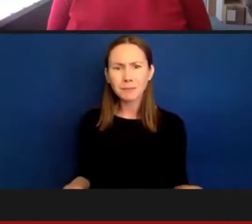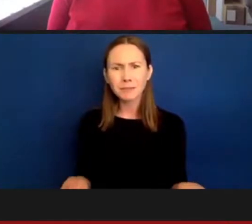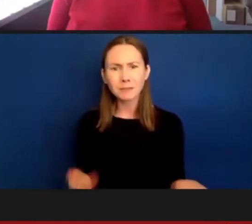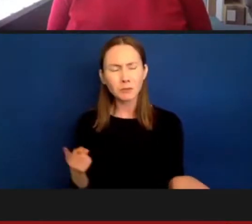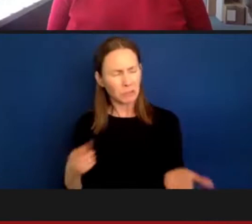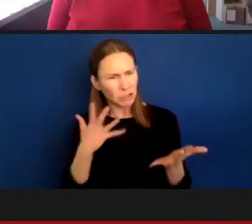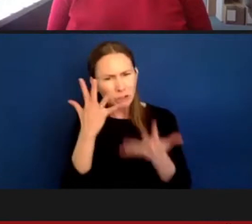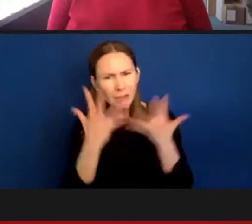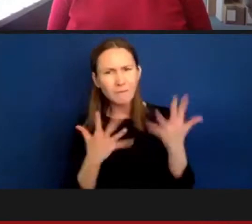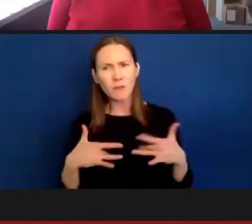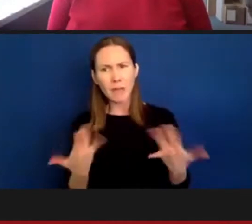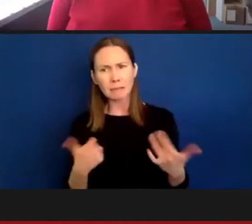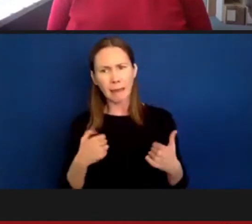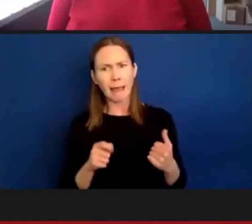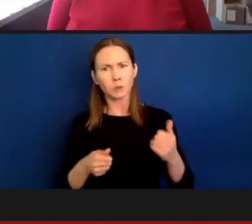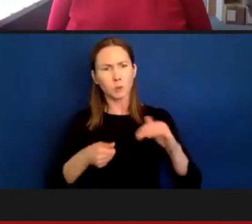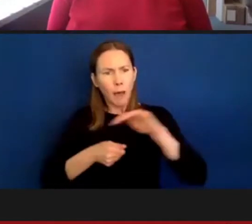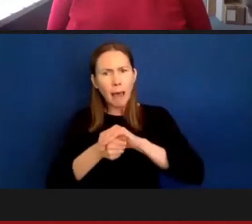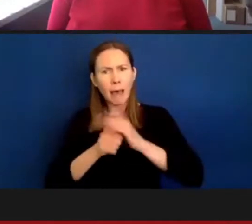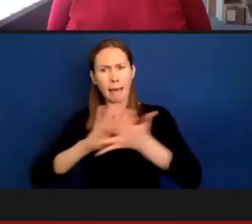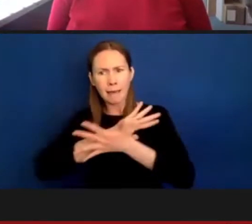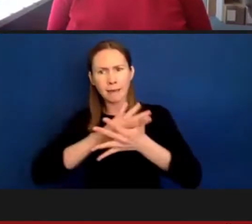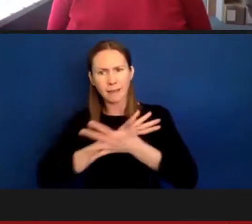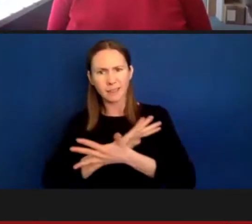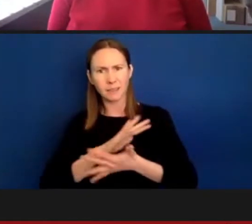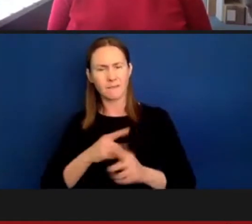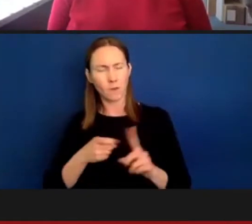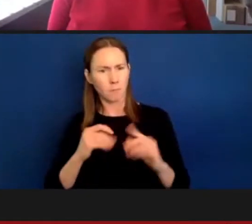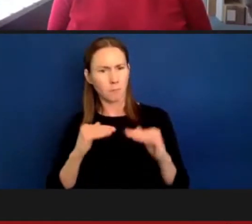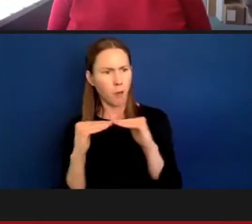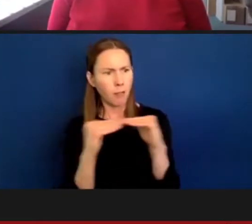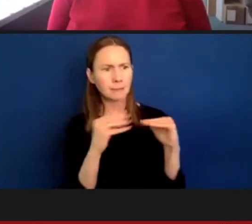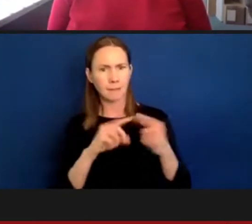I had to really hide them from colleagues and friends my whole life.